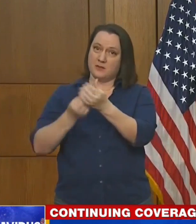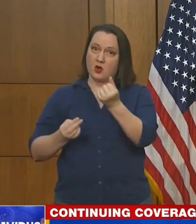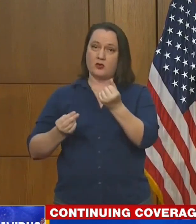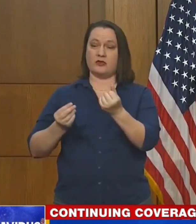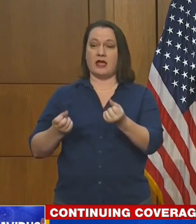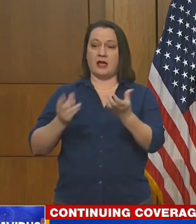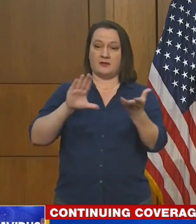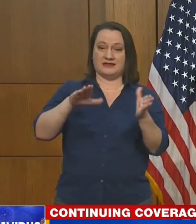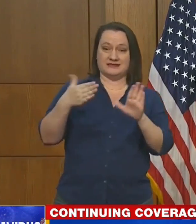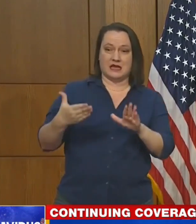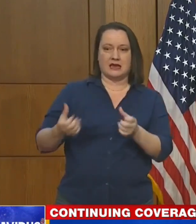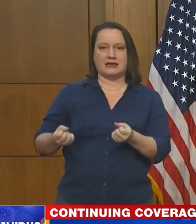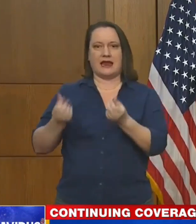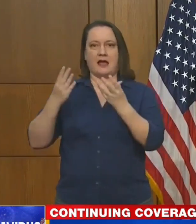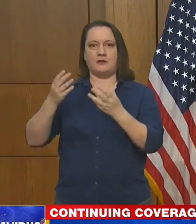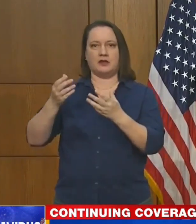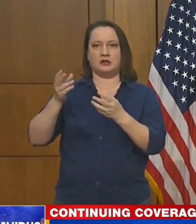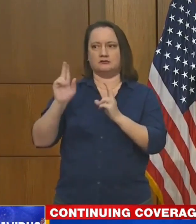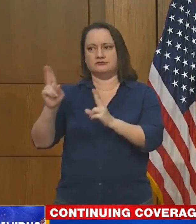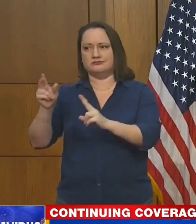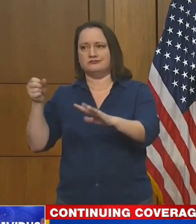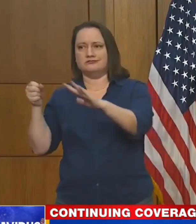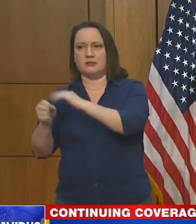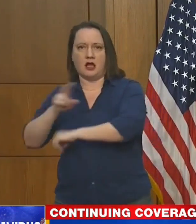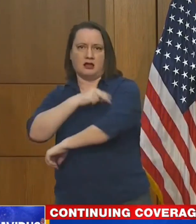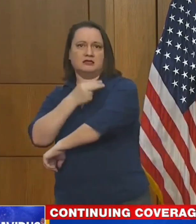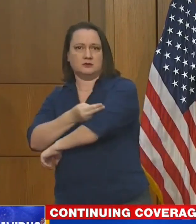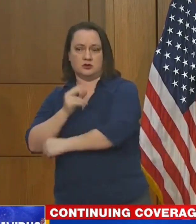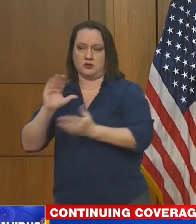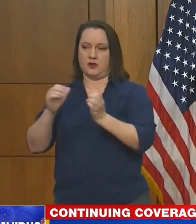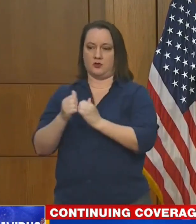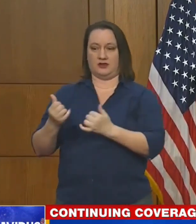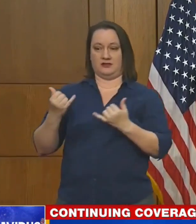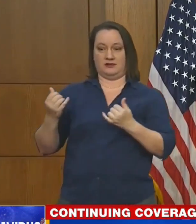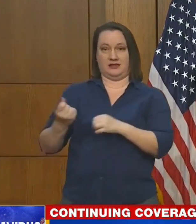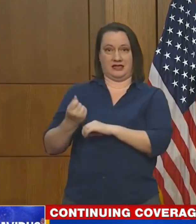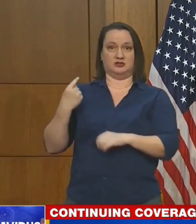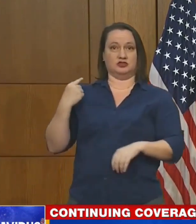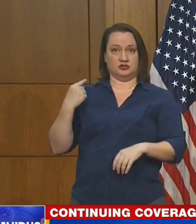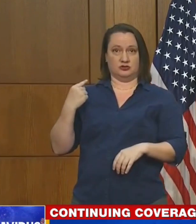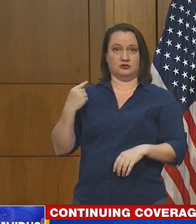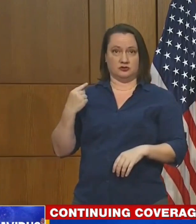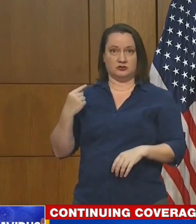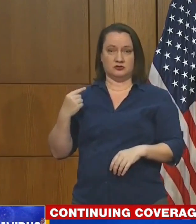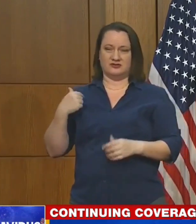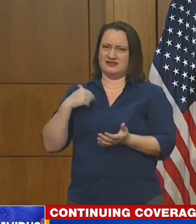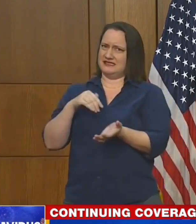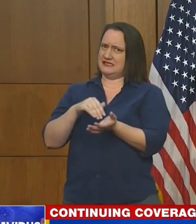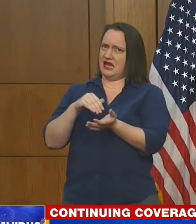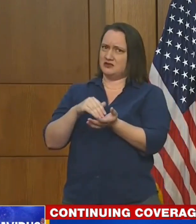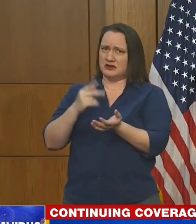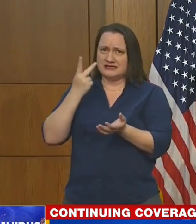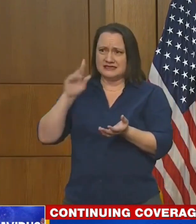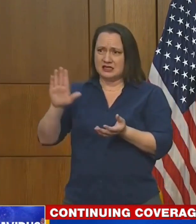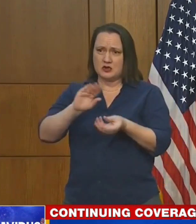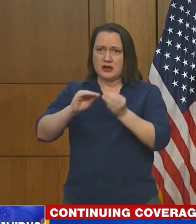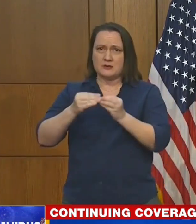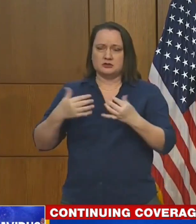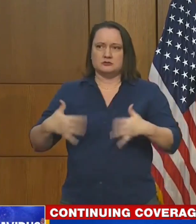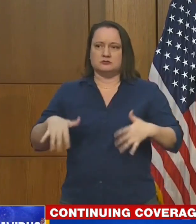OVERDOSES BOTH FATAL AND NONFATAL WHEN COMPARED TO THE SAME TIME LAST YEAR. AS A